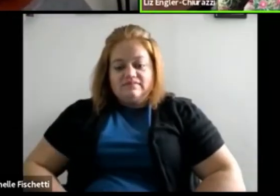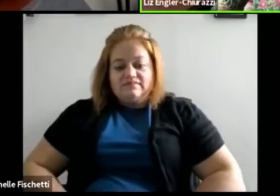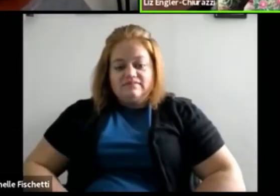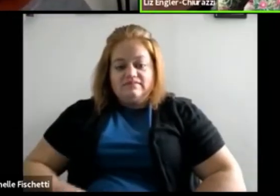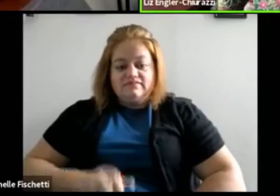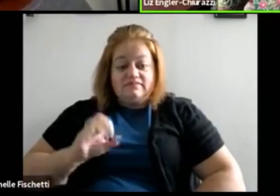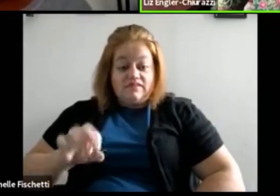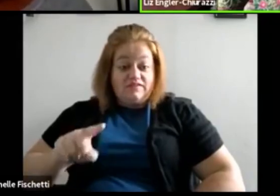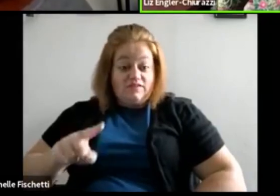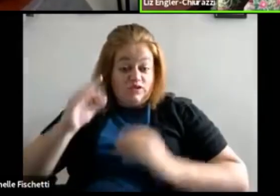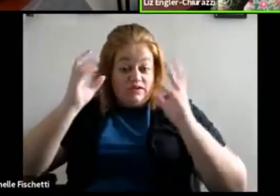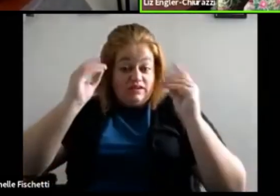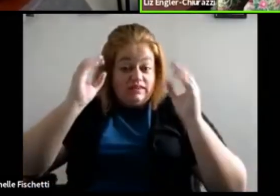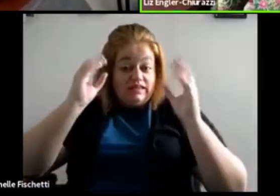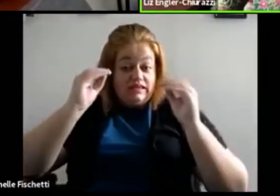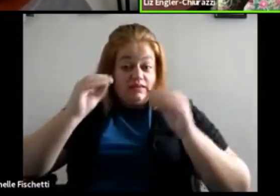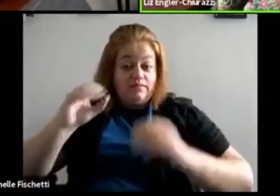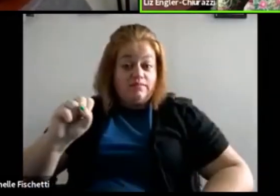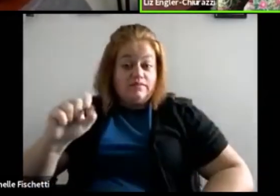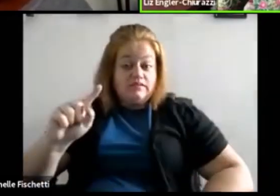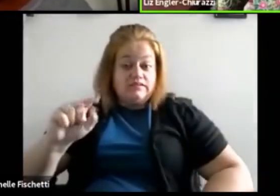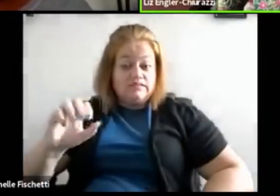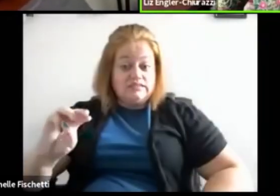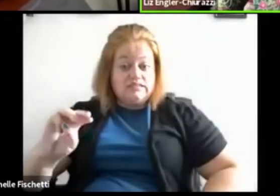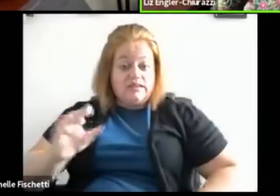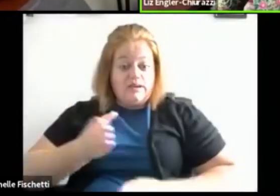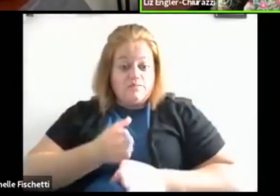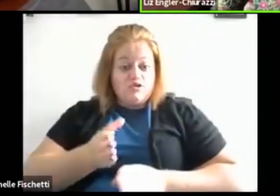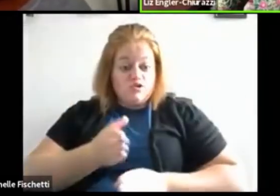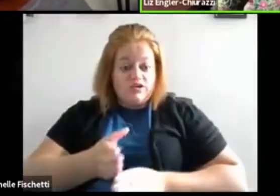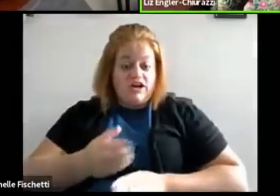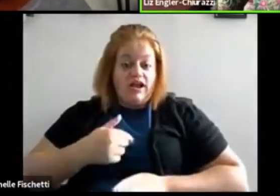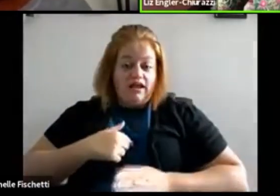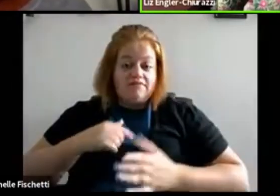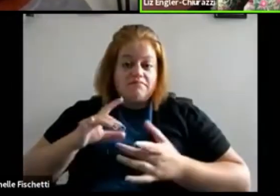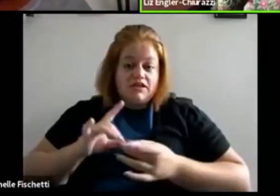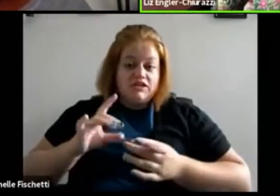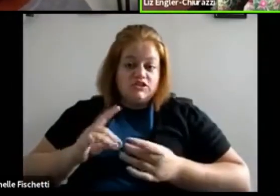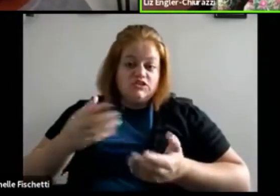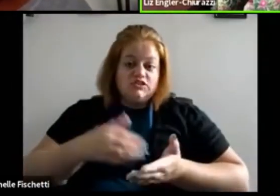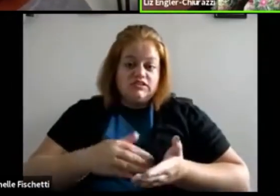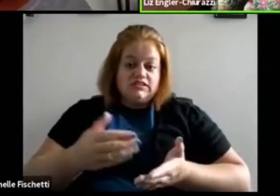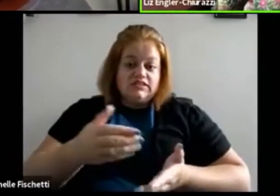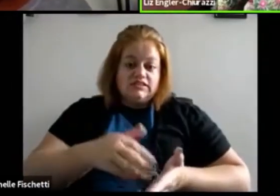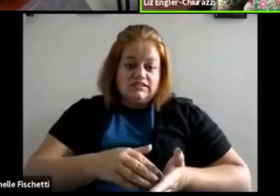thinking about I think I've reiterated several times it's it's absolutely key